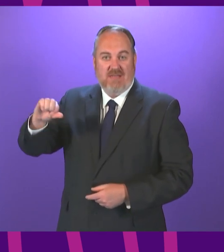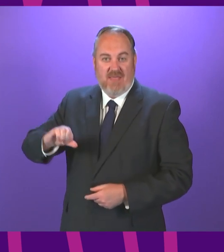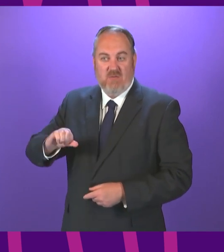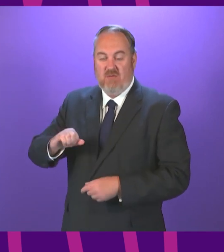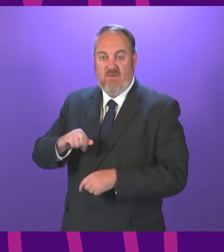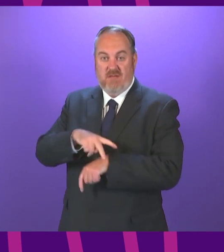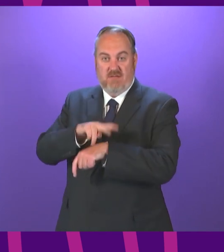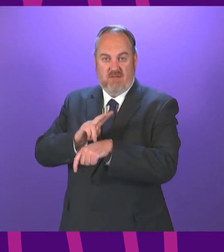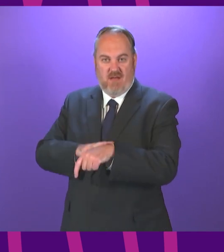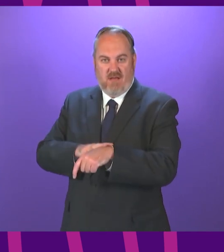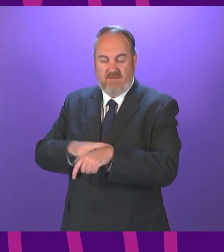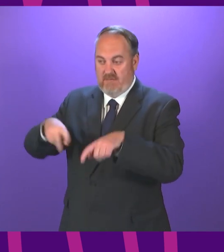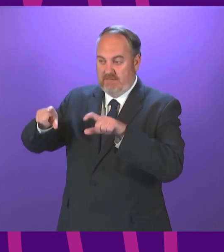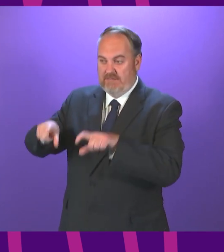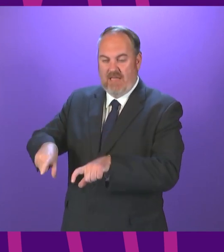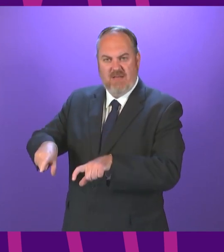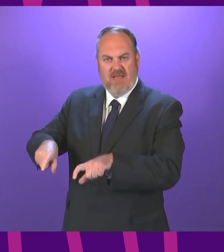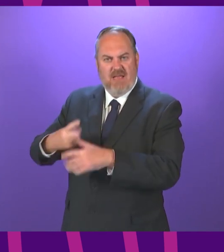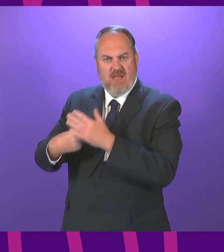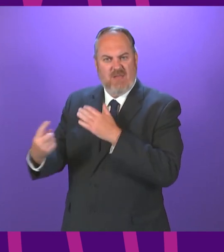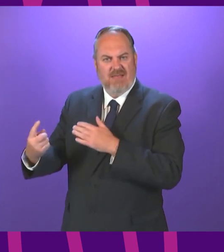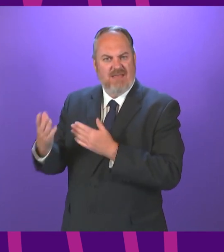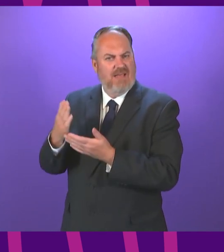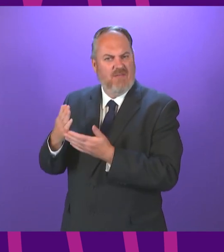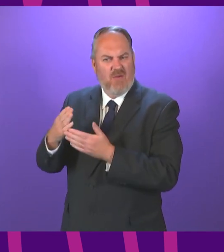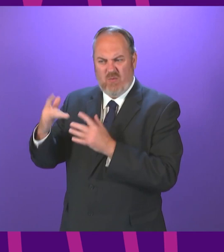even though they have tested negative. I support the calls from the royal colleges